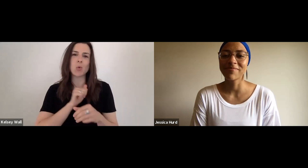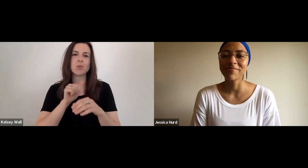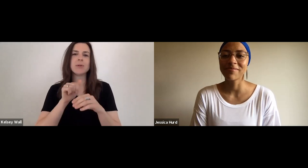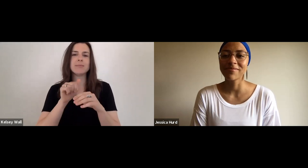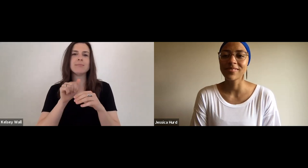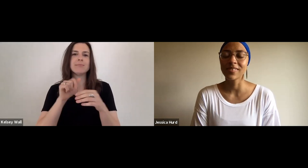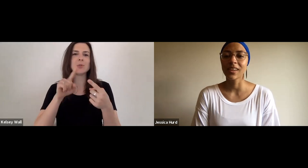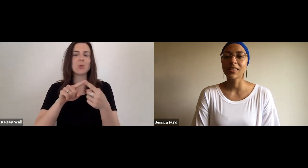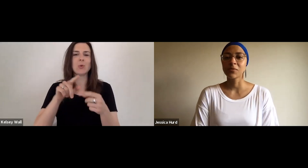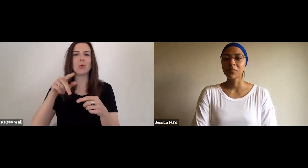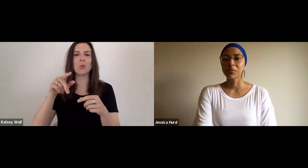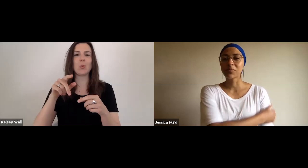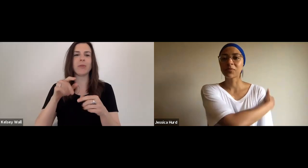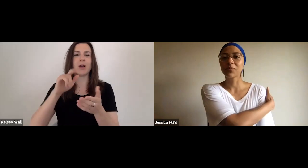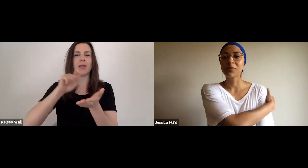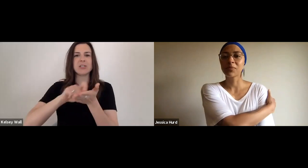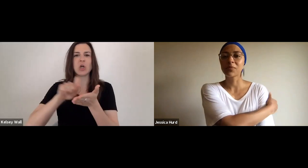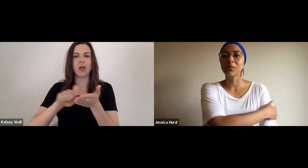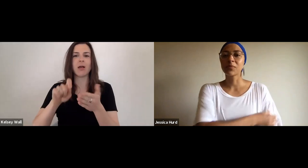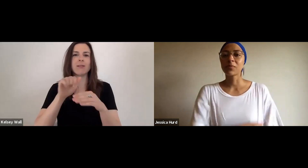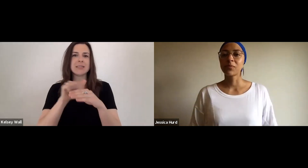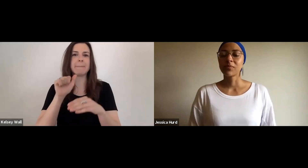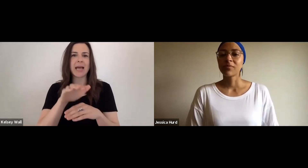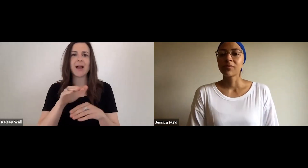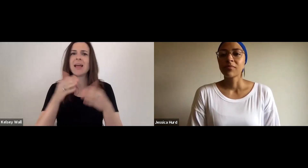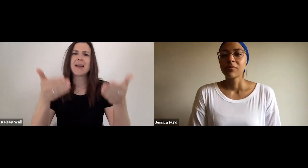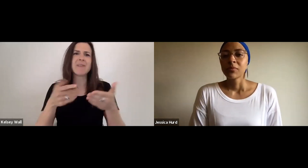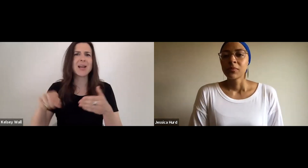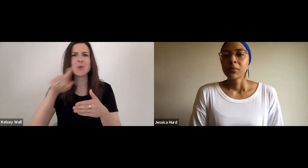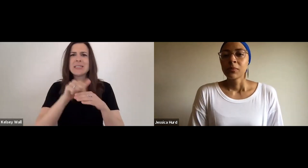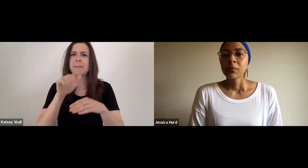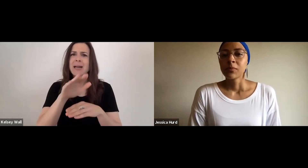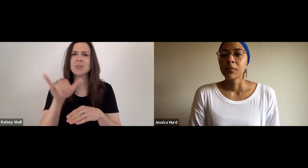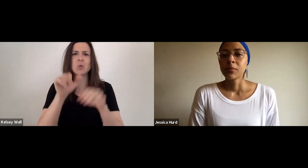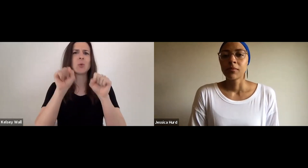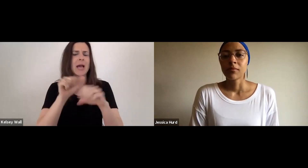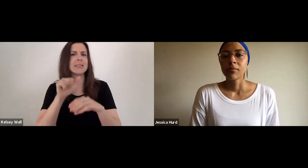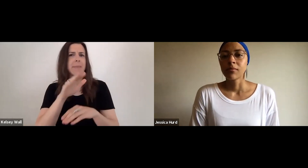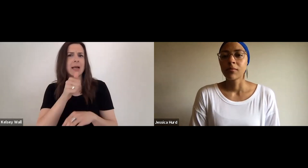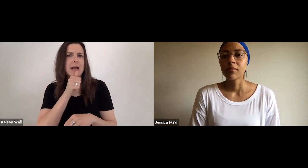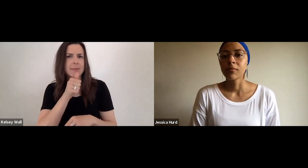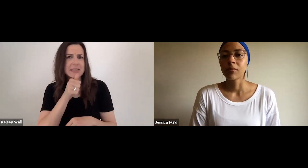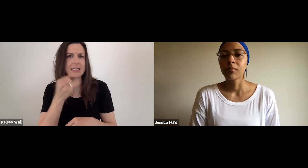Jessica and I actually added our own personal ones. This one here is mine. I sent it in to the journal.